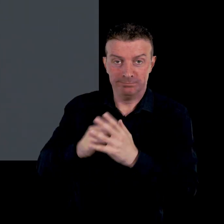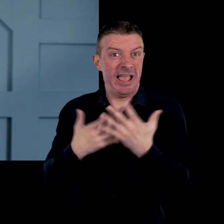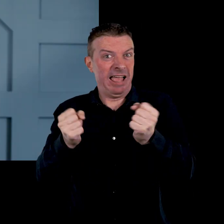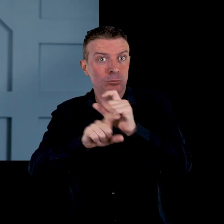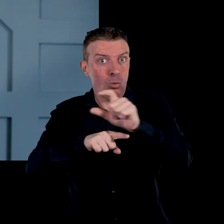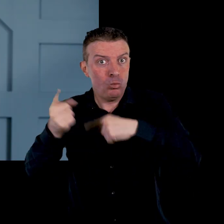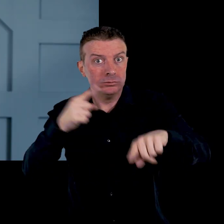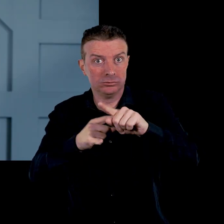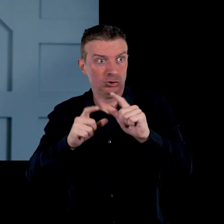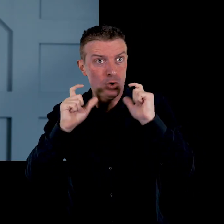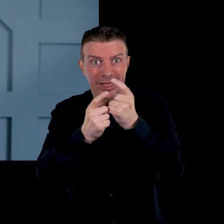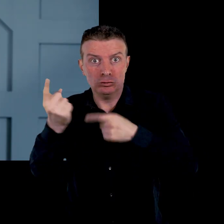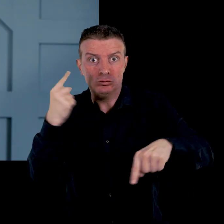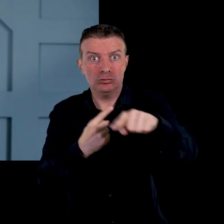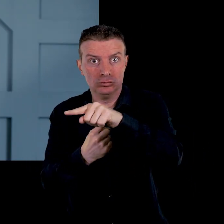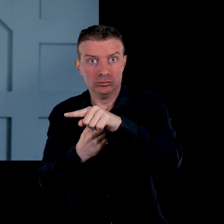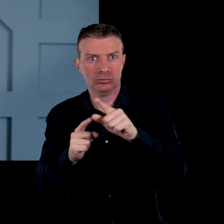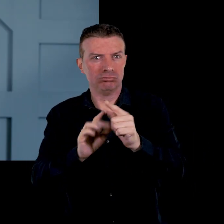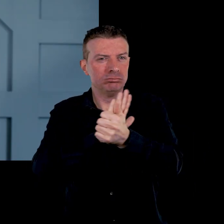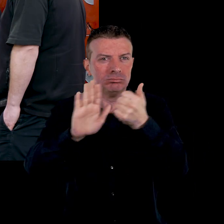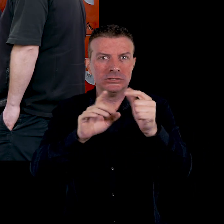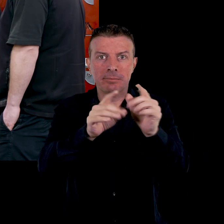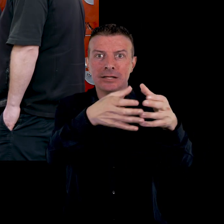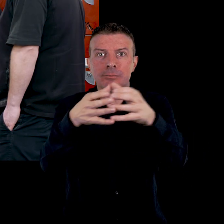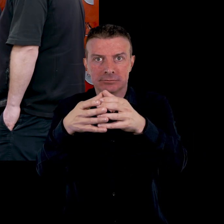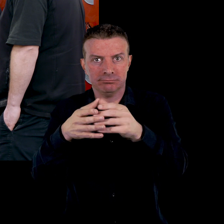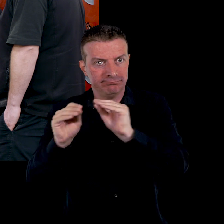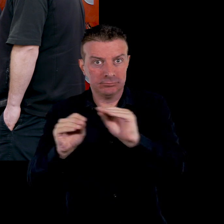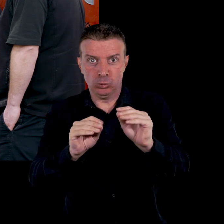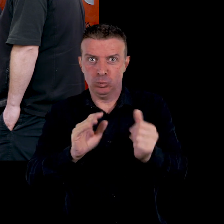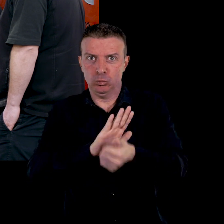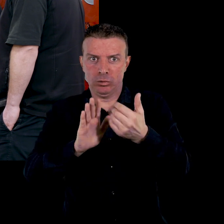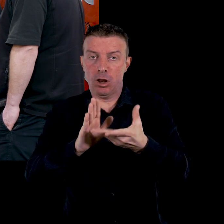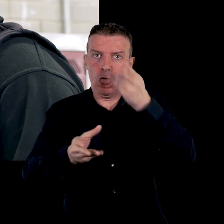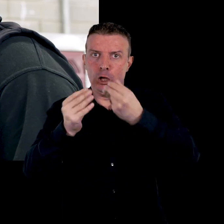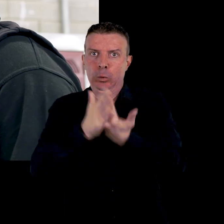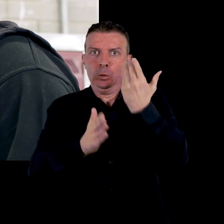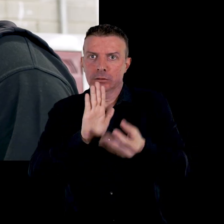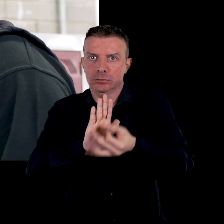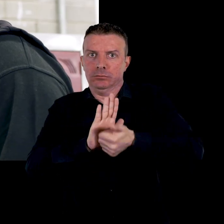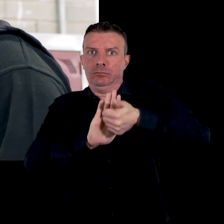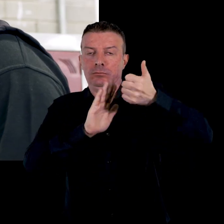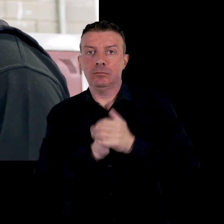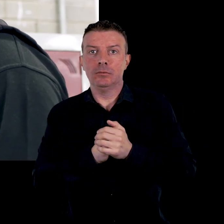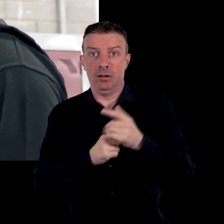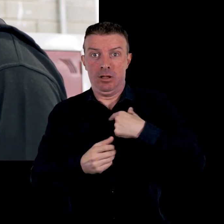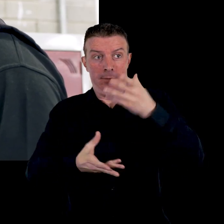There are courses available through colleges. There are specific training academies available now to upskill.